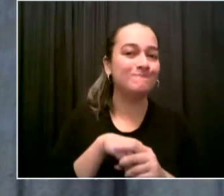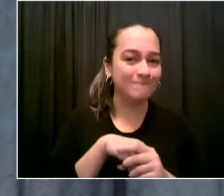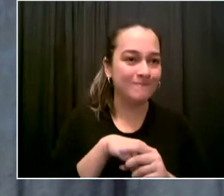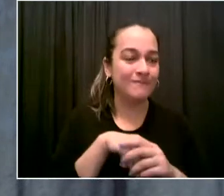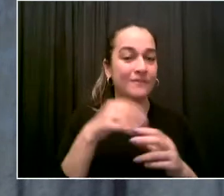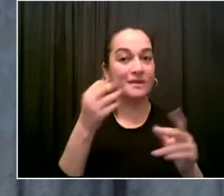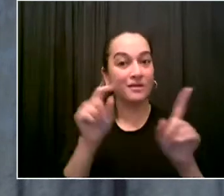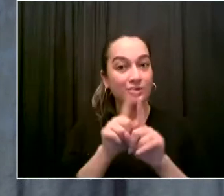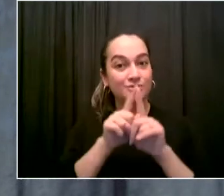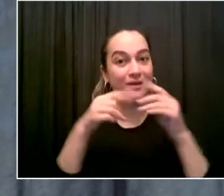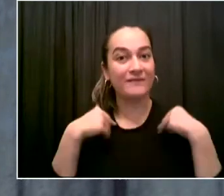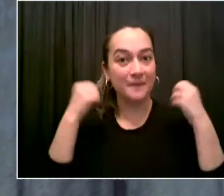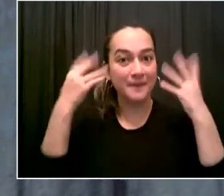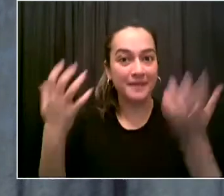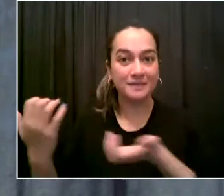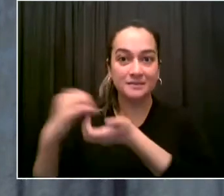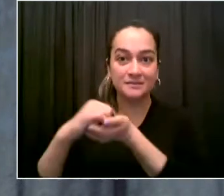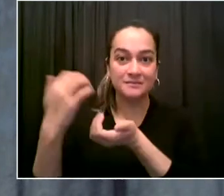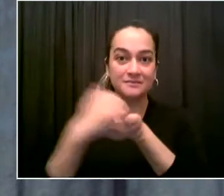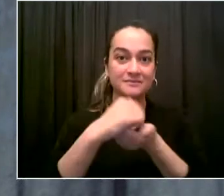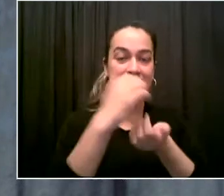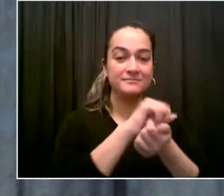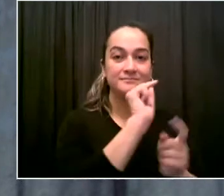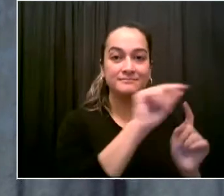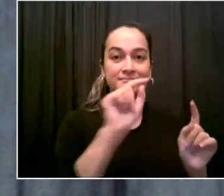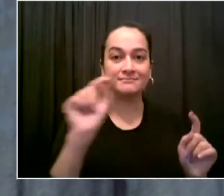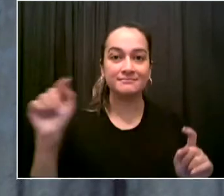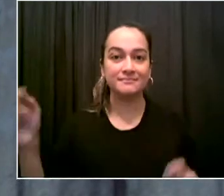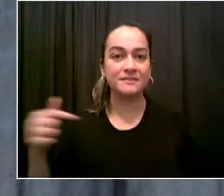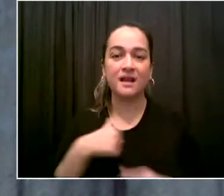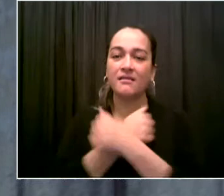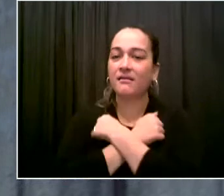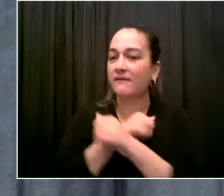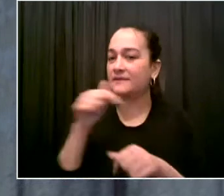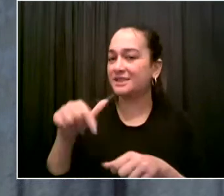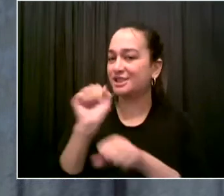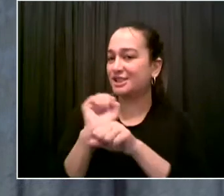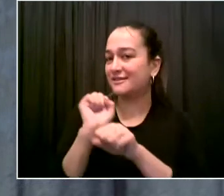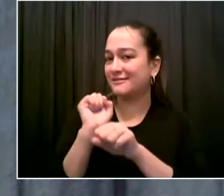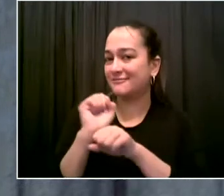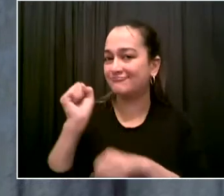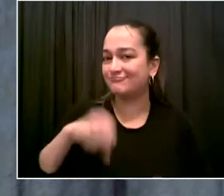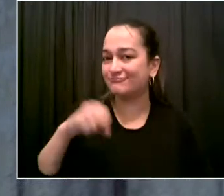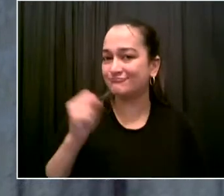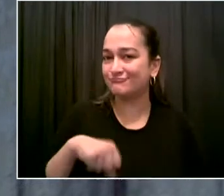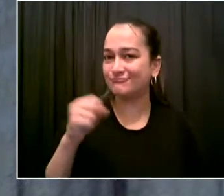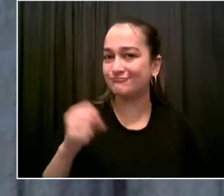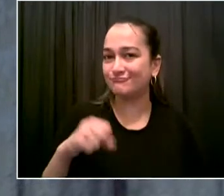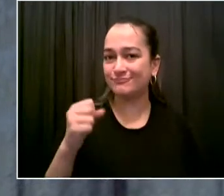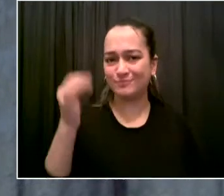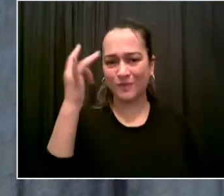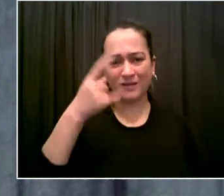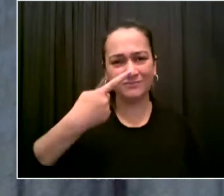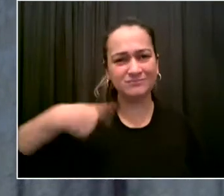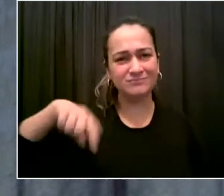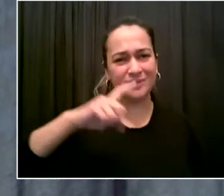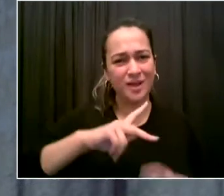AND ADVOCACY GROUPS, INSTITUTIONAL